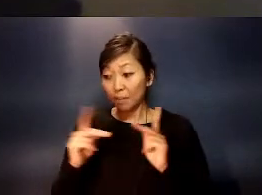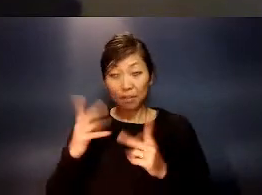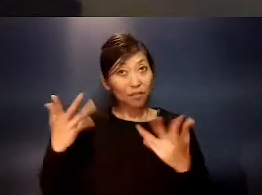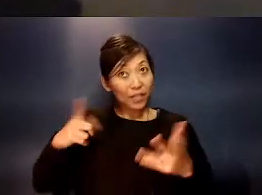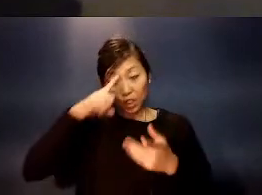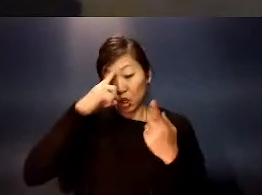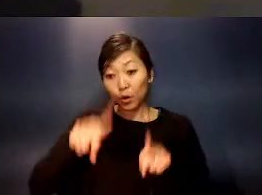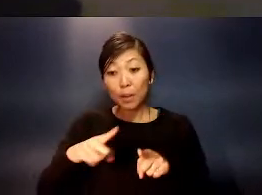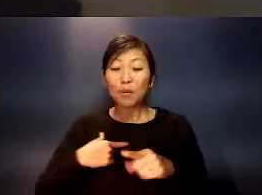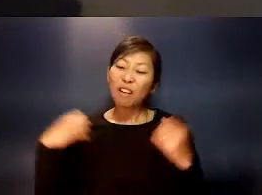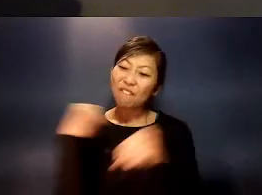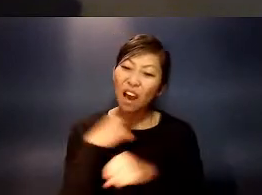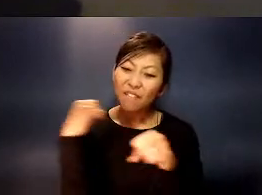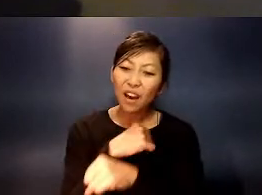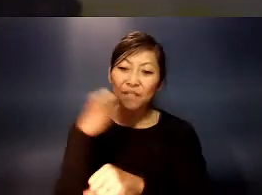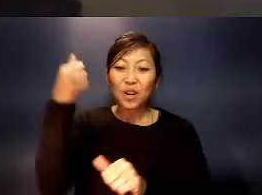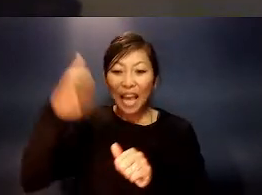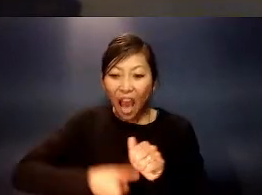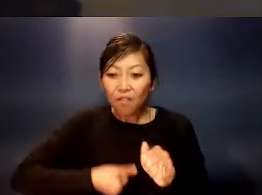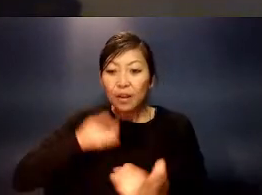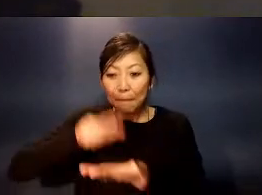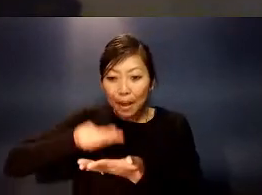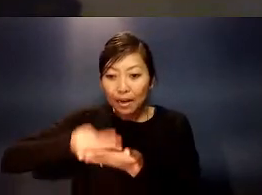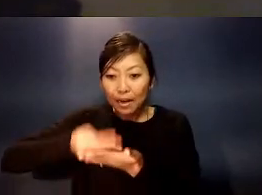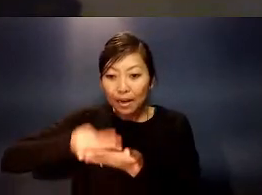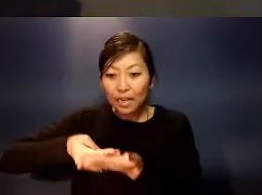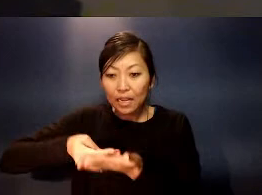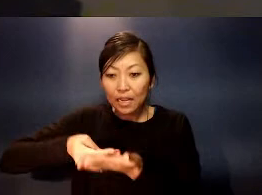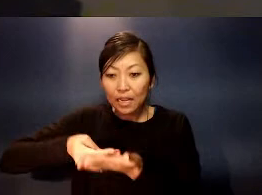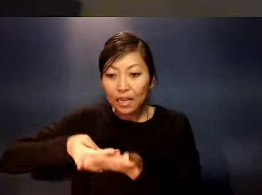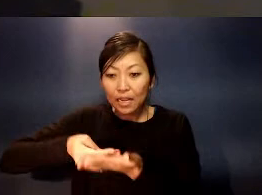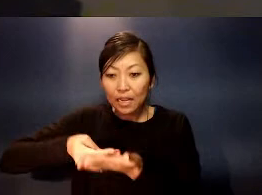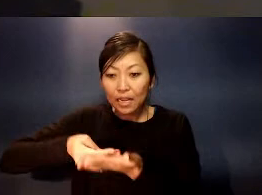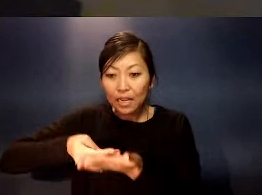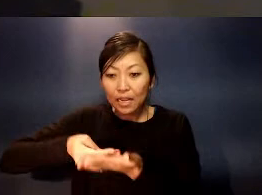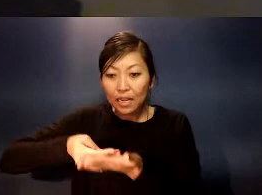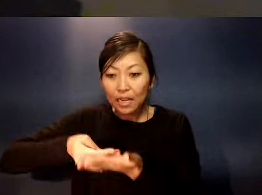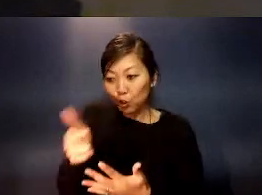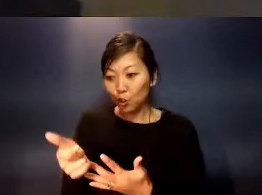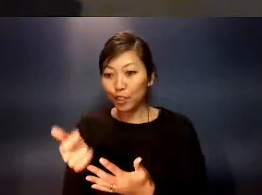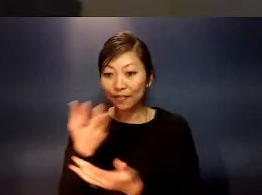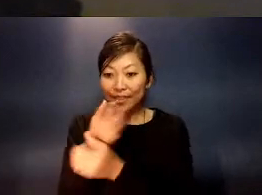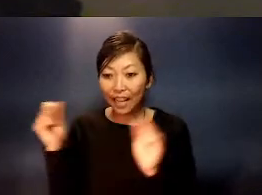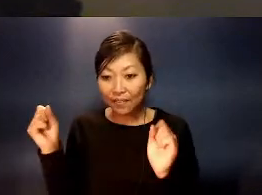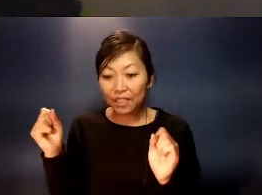MEMBERS OF OUR COMMUNITY. I WANT PEOPLE TO KNOW THAT IT MATTERS THAT YOU KEEP SHOWING UP AND I'M SORRY THAT IT